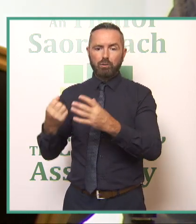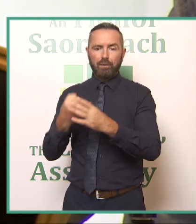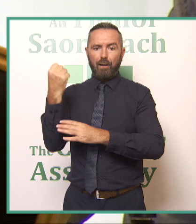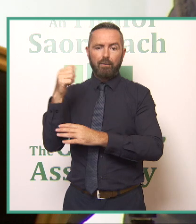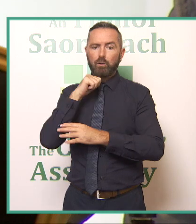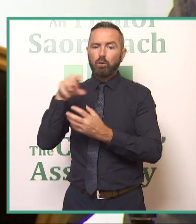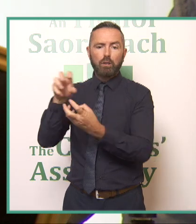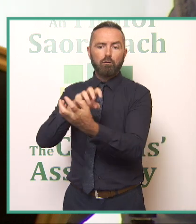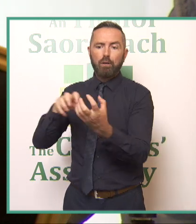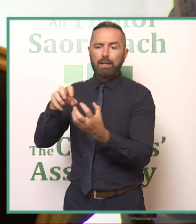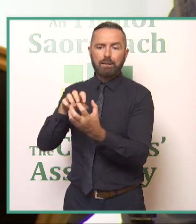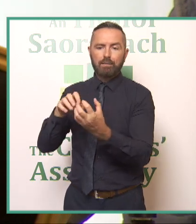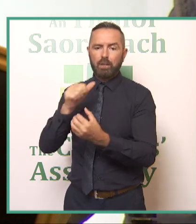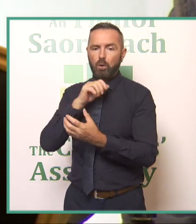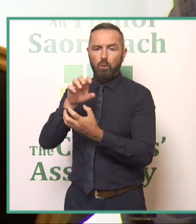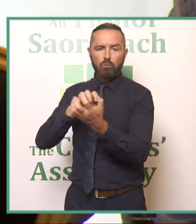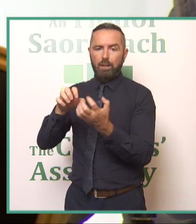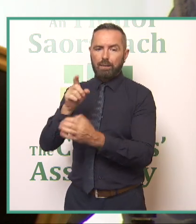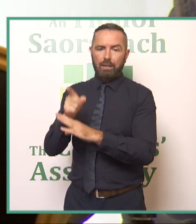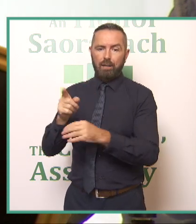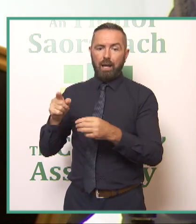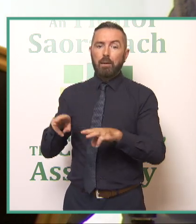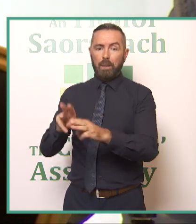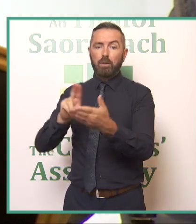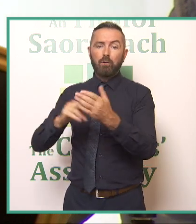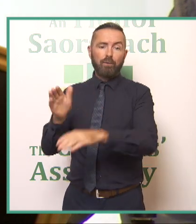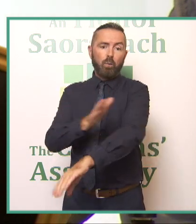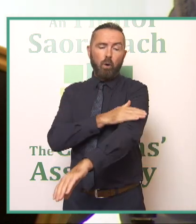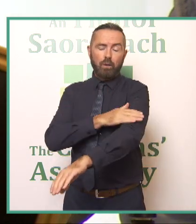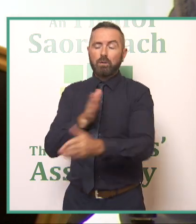there you know it's and people use it people walk around it so it's a public land that's used